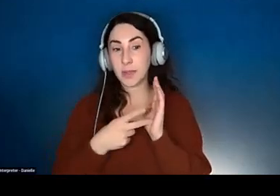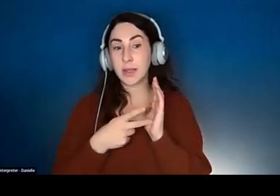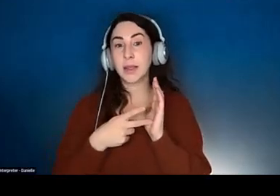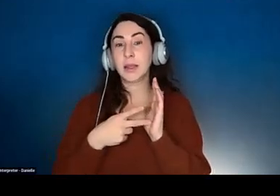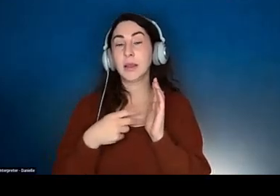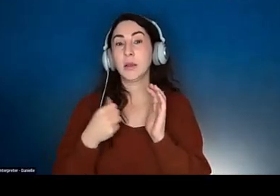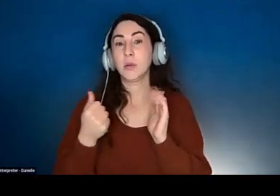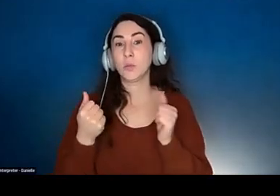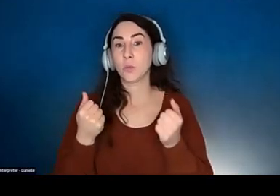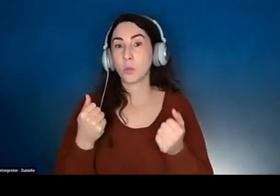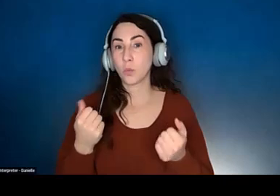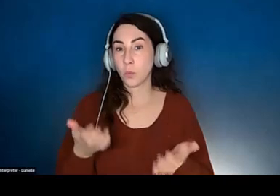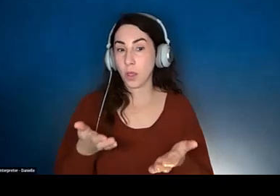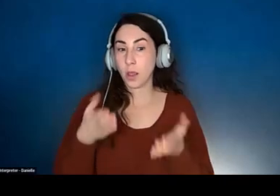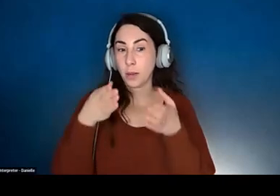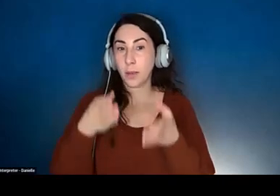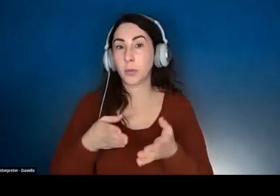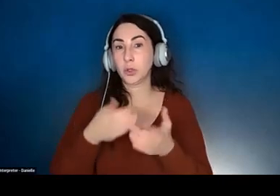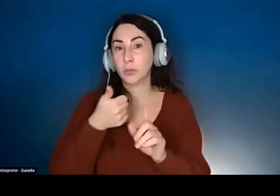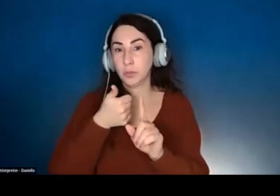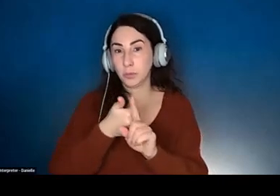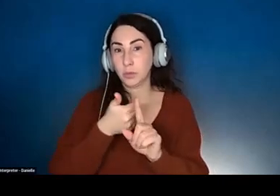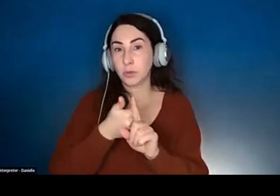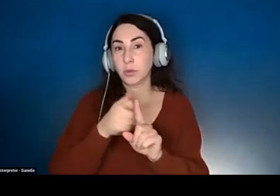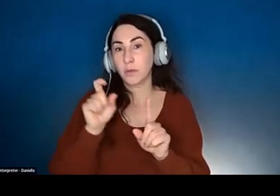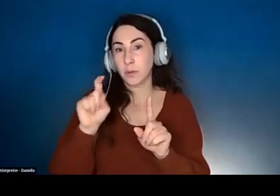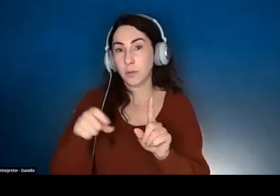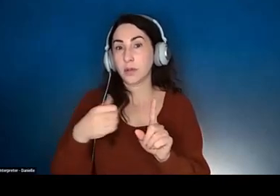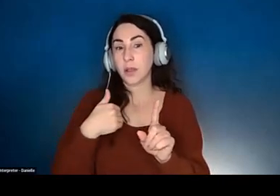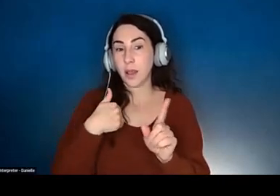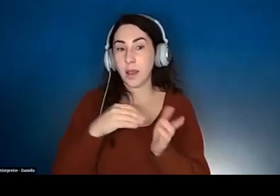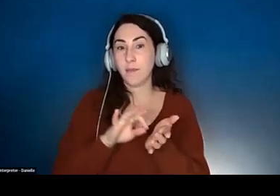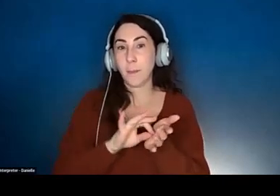must be a Medicaid enrollee residing in an